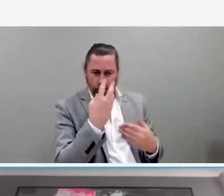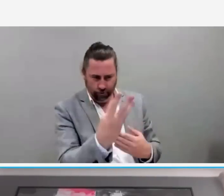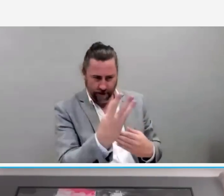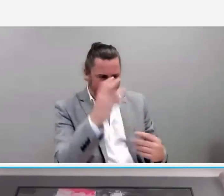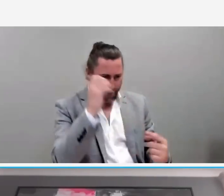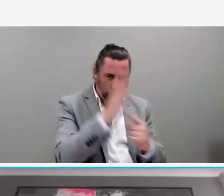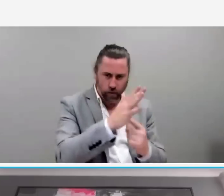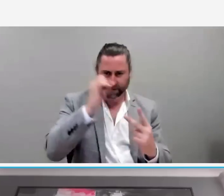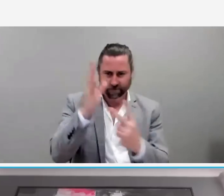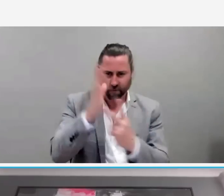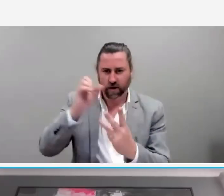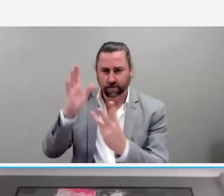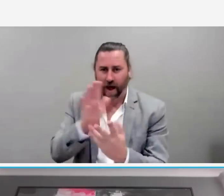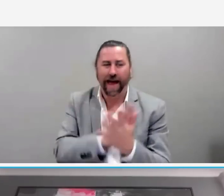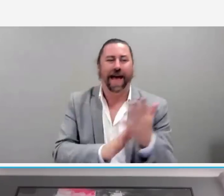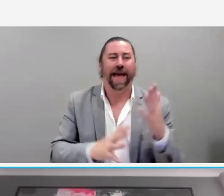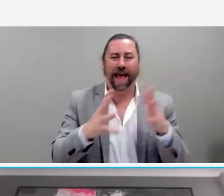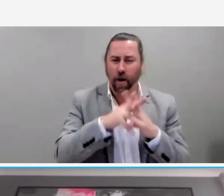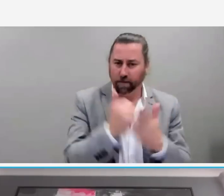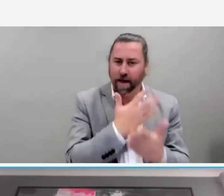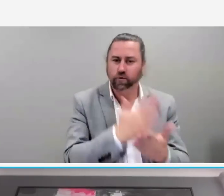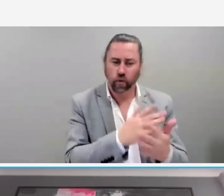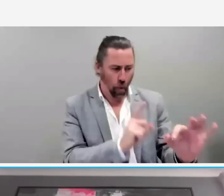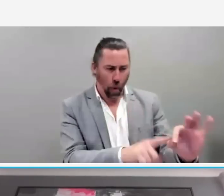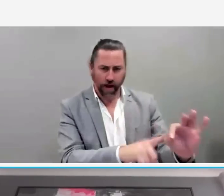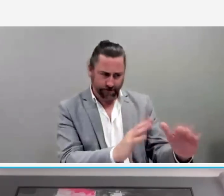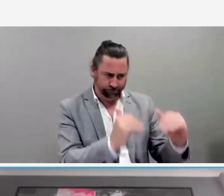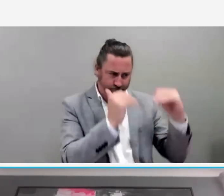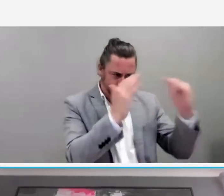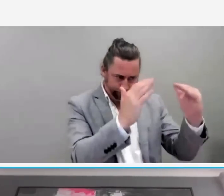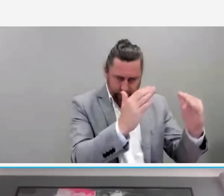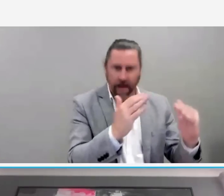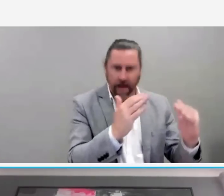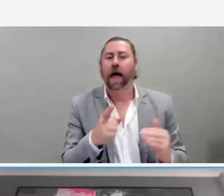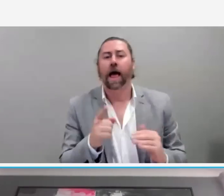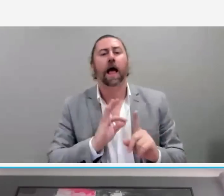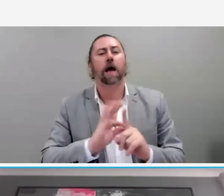Indicators to measure quality, benchmarking for continuous improvement and a star rating system for